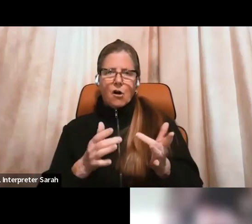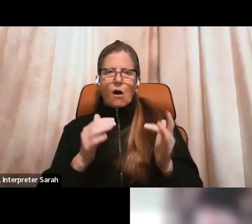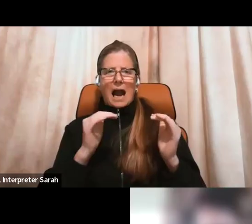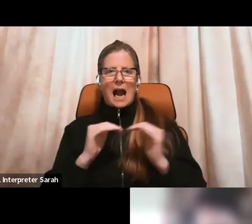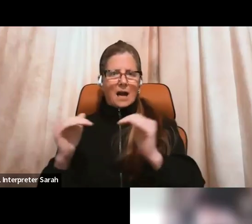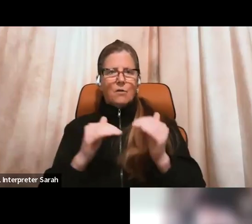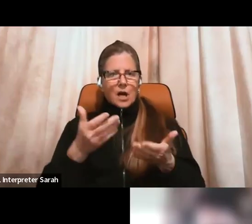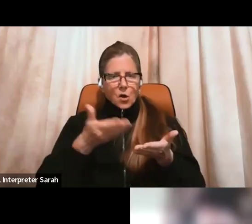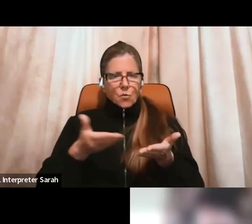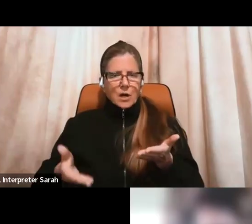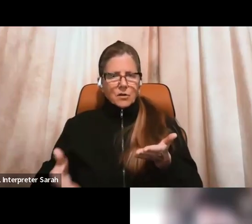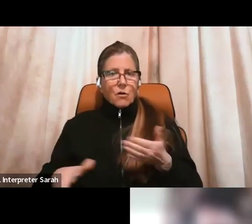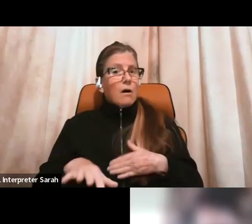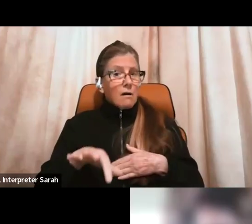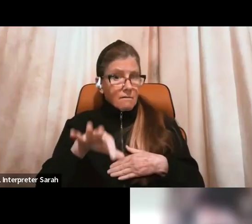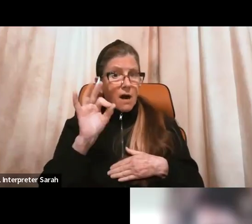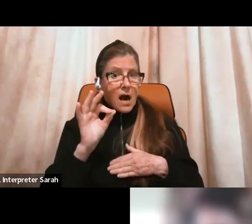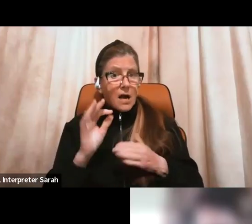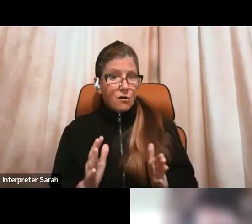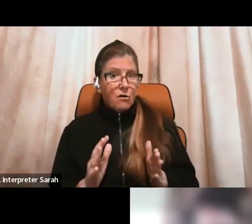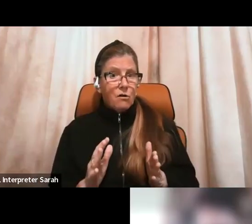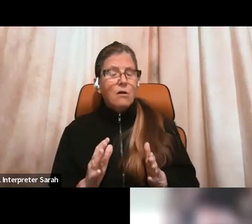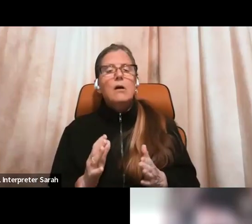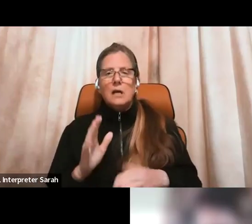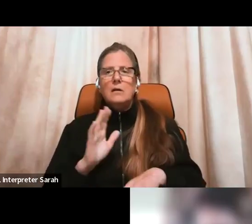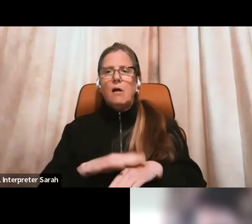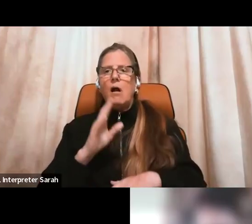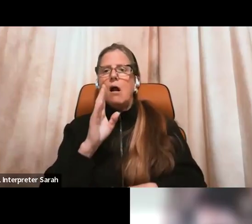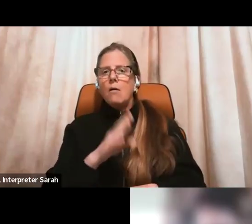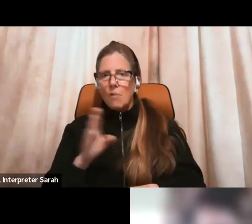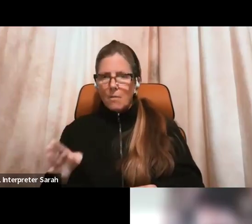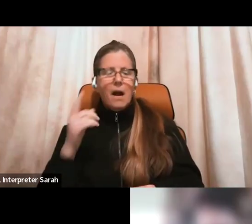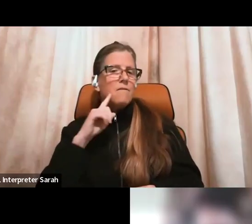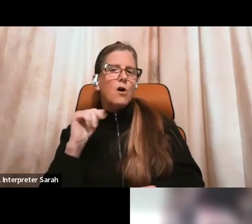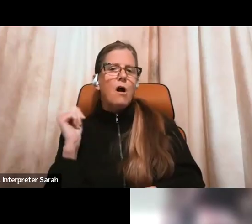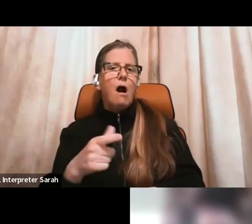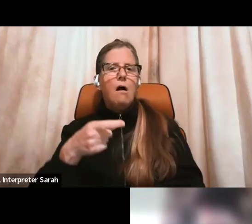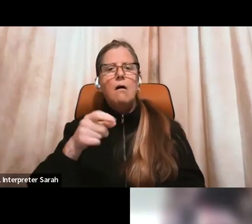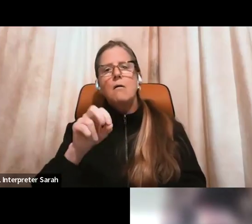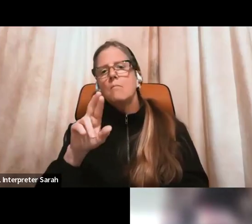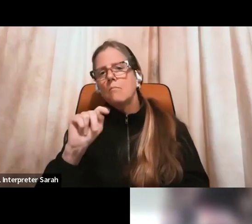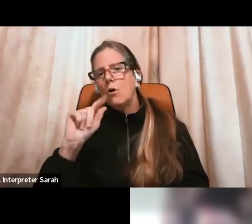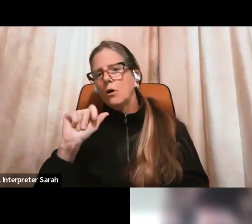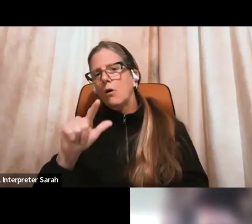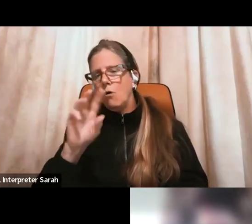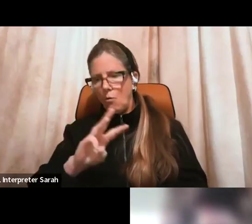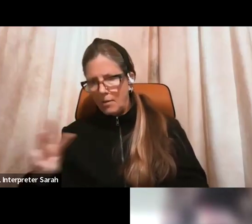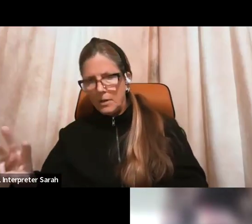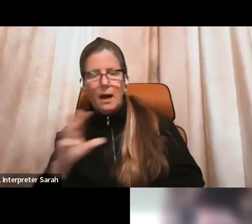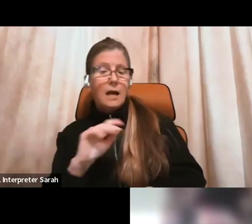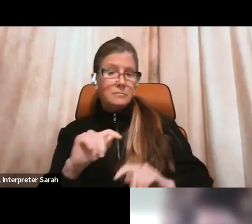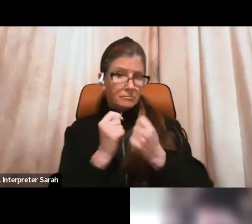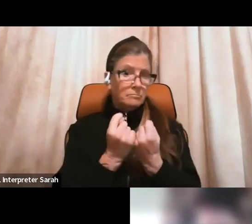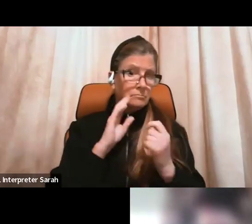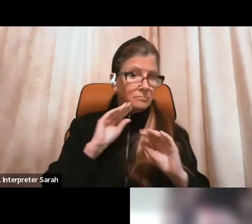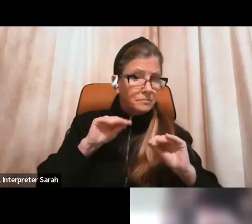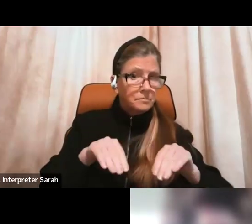that is on the Broadband for All portal website, and the team will drop a link here in the chat and